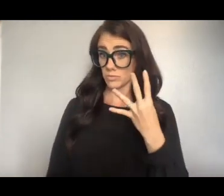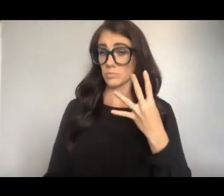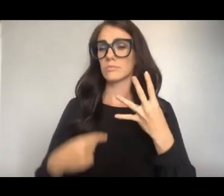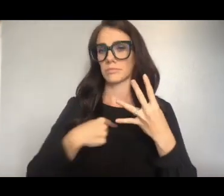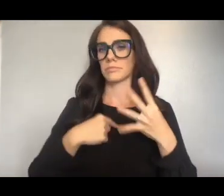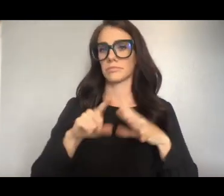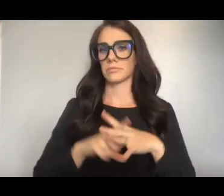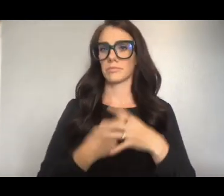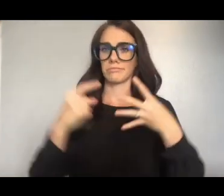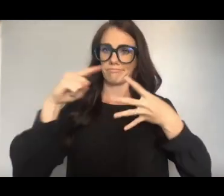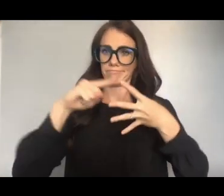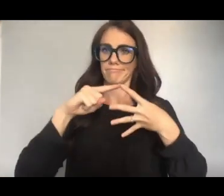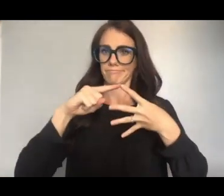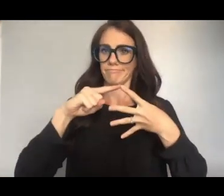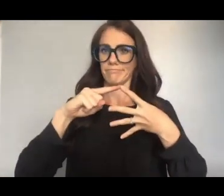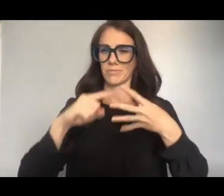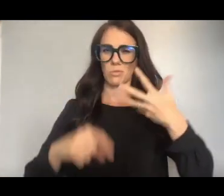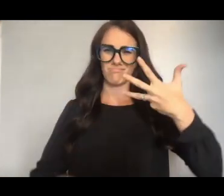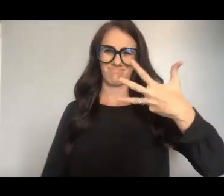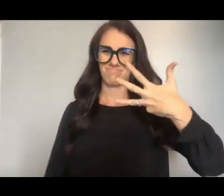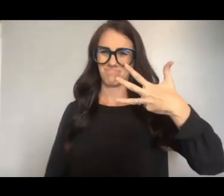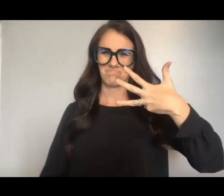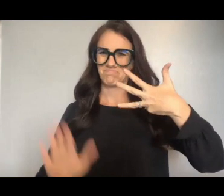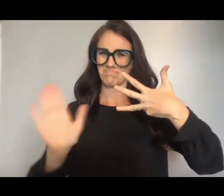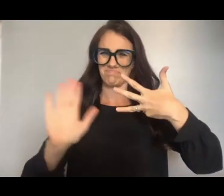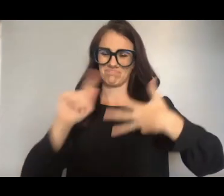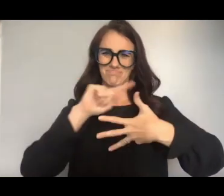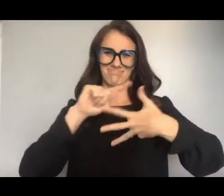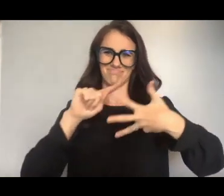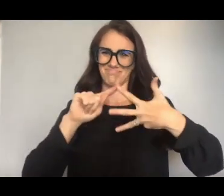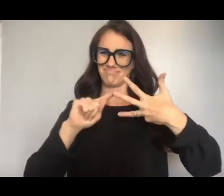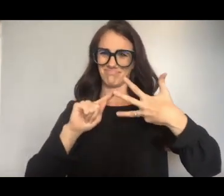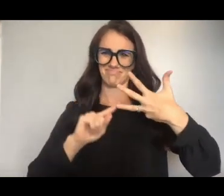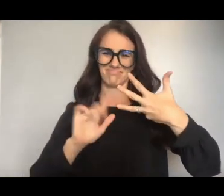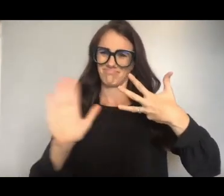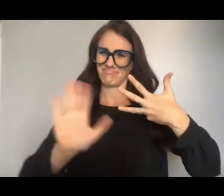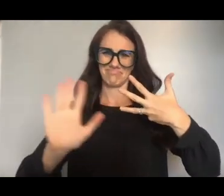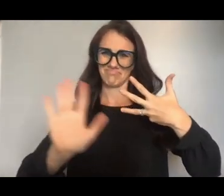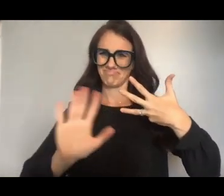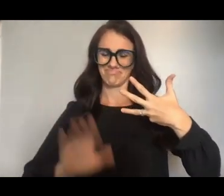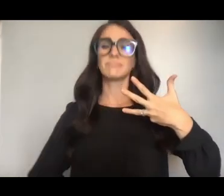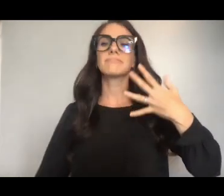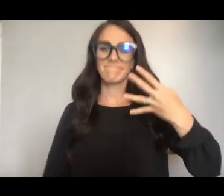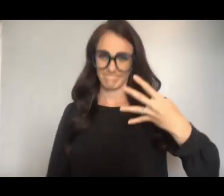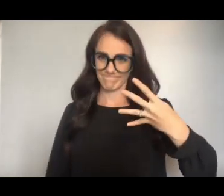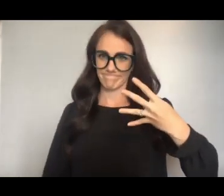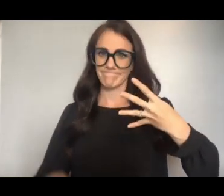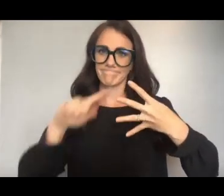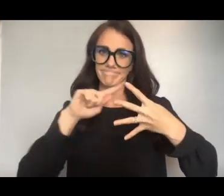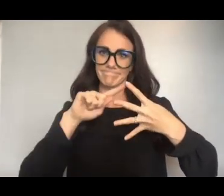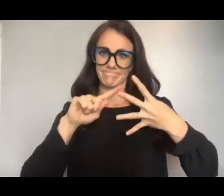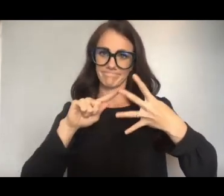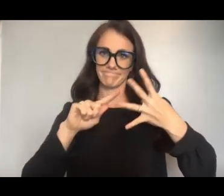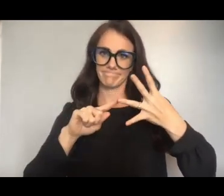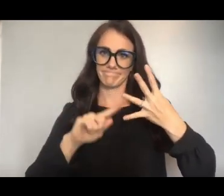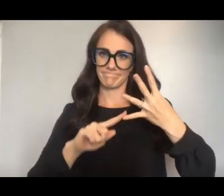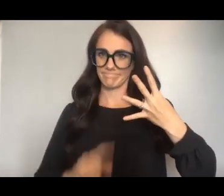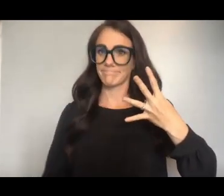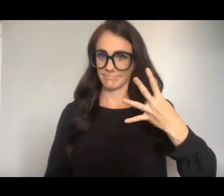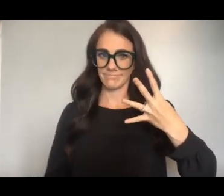if I know the list is only going to have 4 I'll start at the index finger because we don't want this awkward 4, we want a natural 4 and we'd